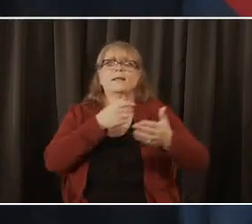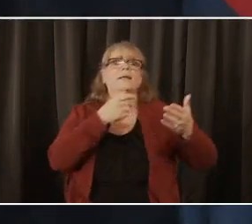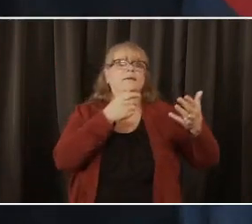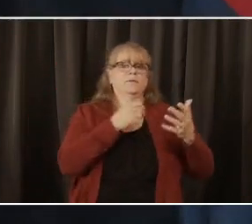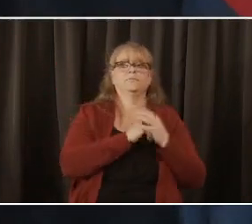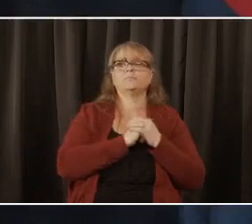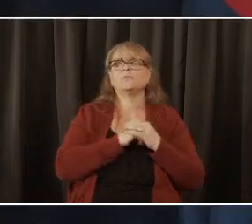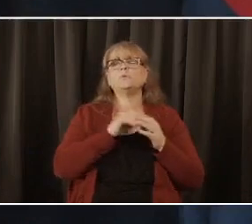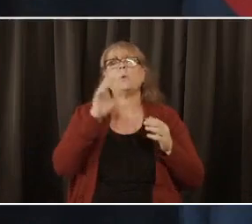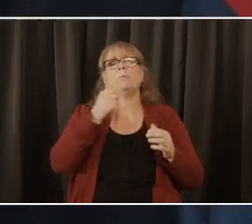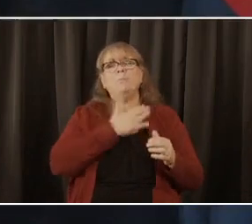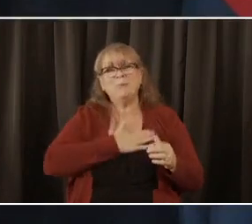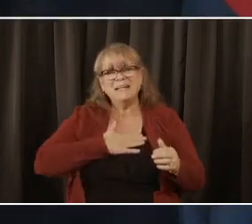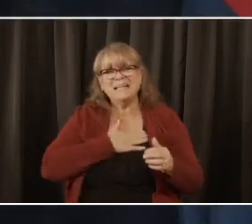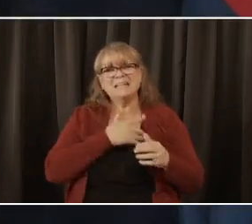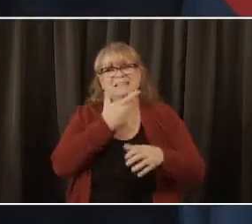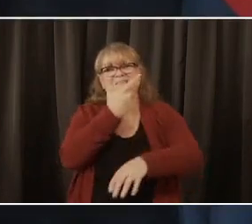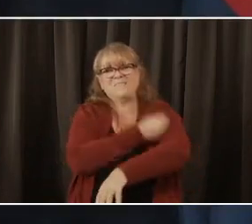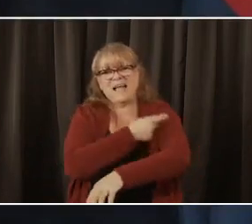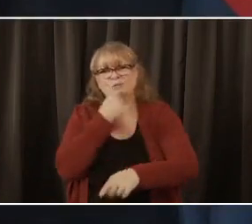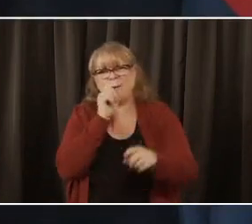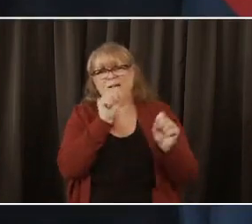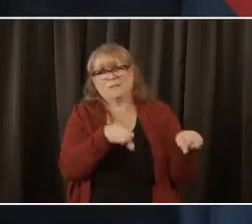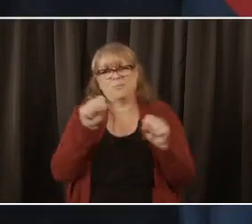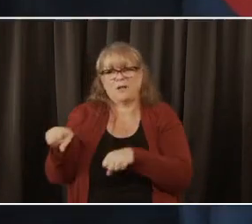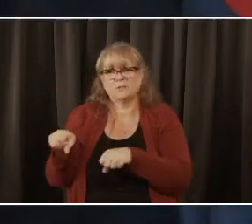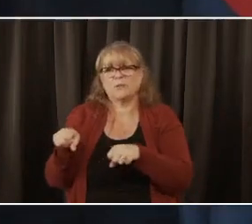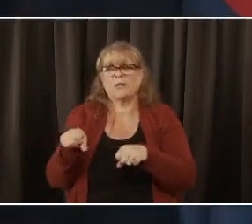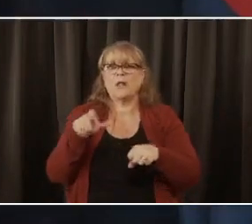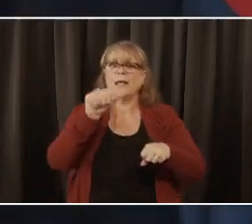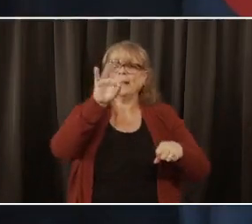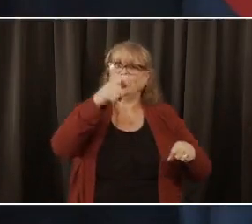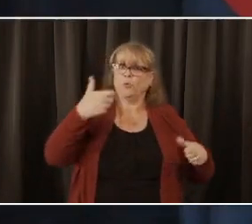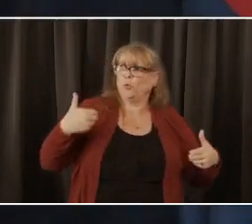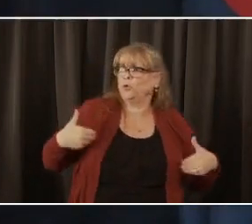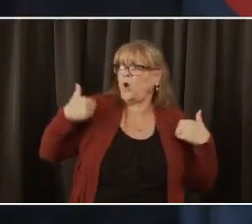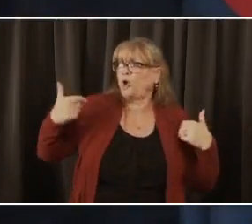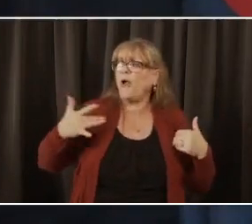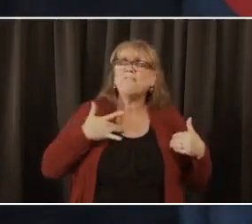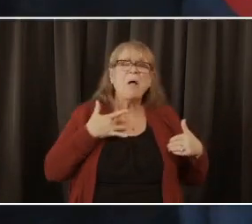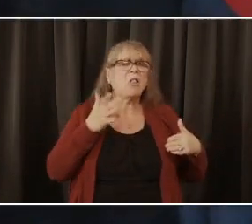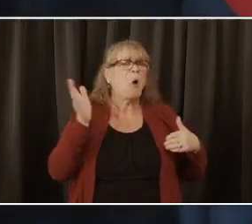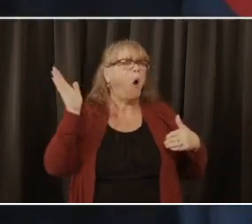younger, healthier people. But nevertheless, this increase in our hospitals is almost all younger